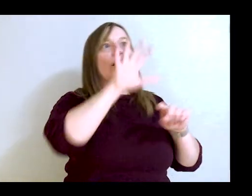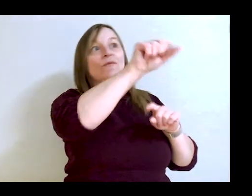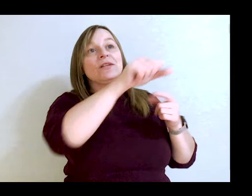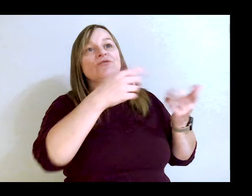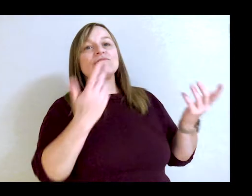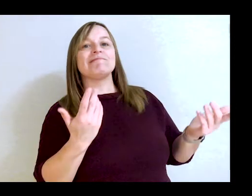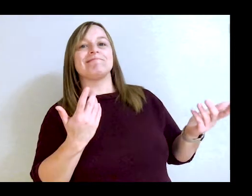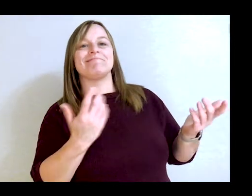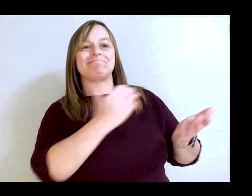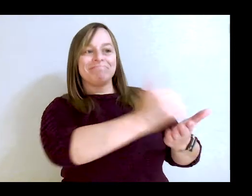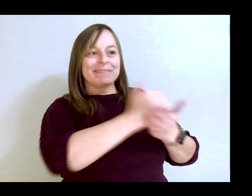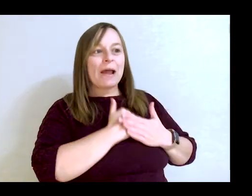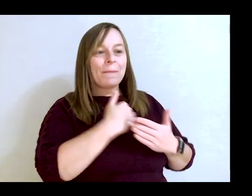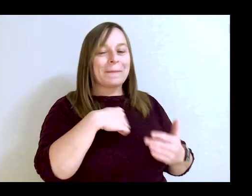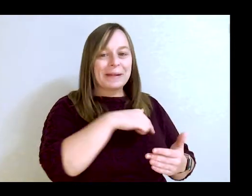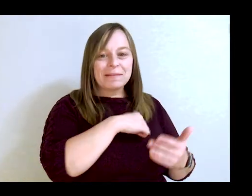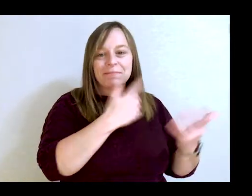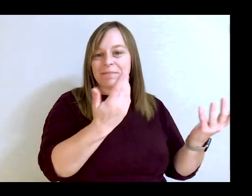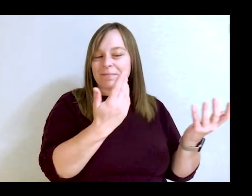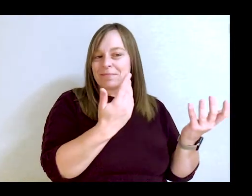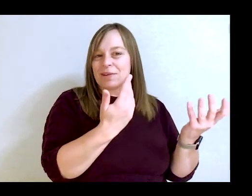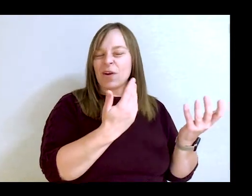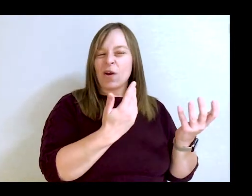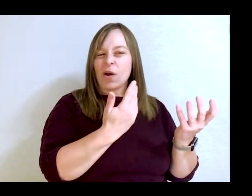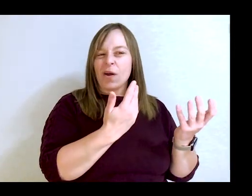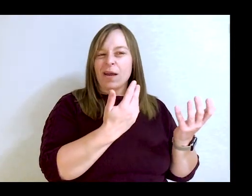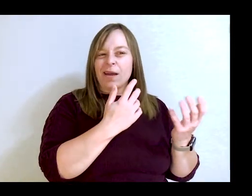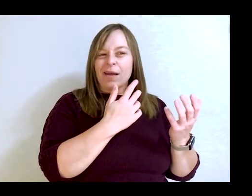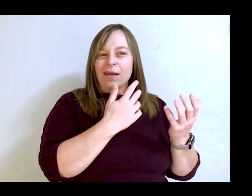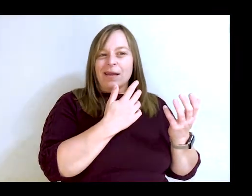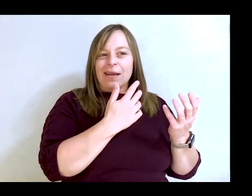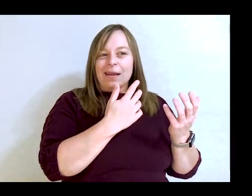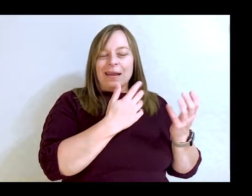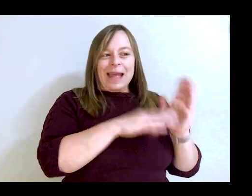higher shelf or something that's up higher. So it's not just-- I don't think